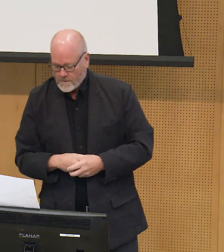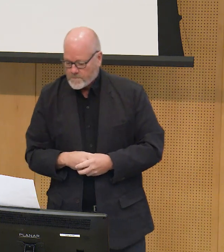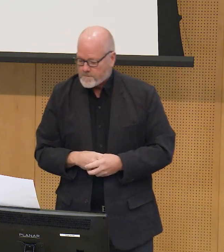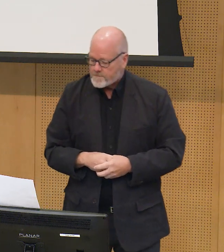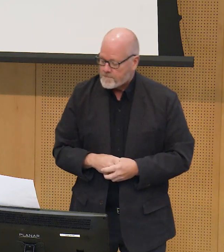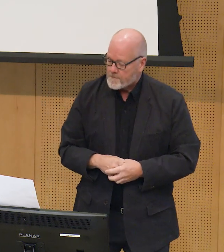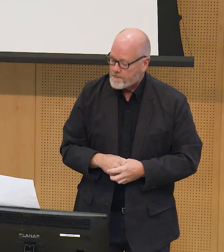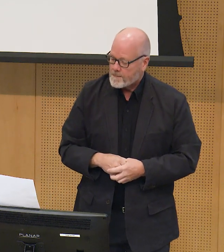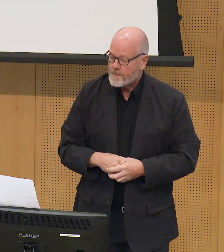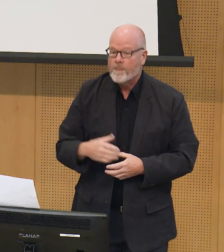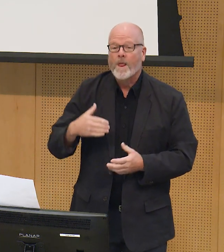That's one difference we have.